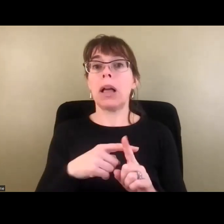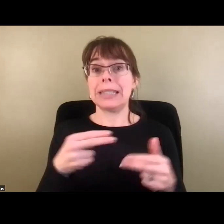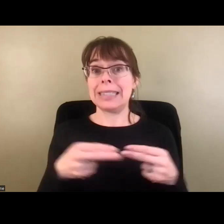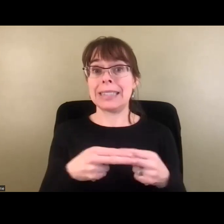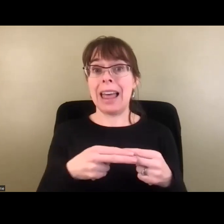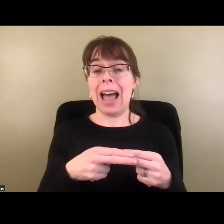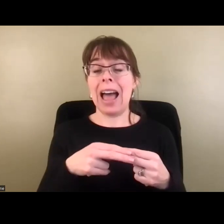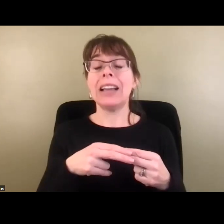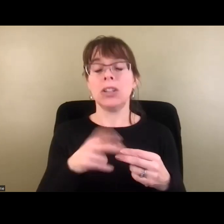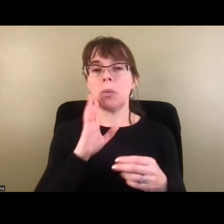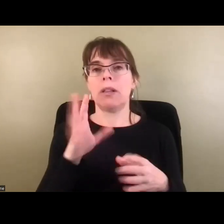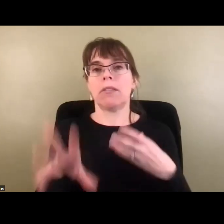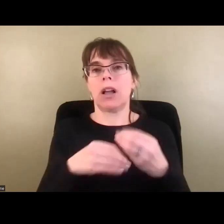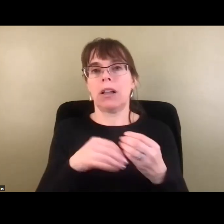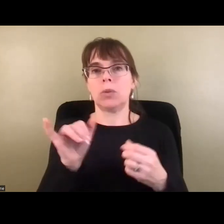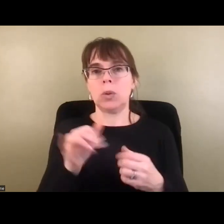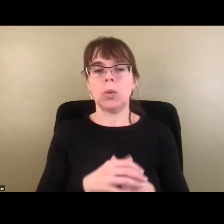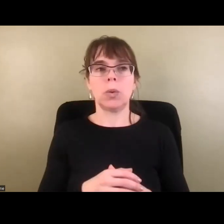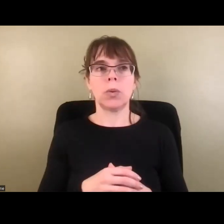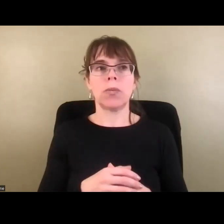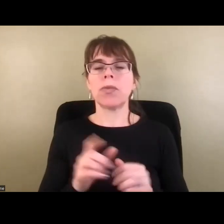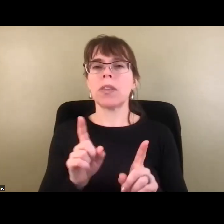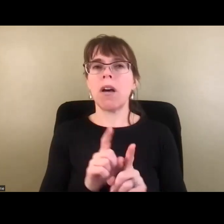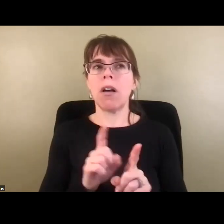that she shared with us today. I'm also gonna put in the chat